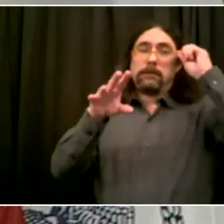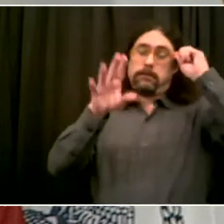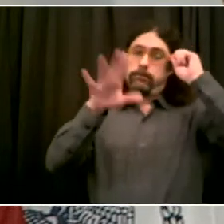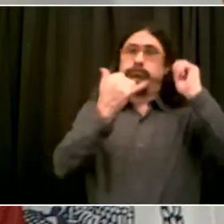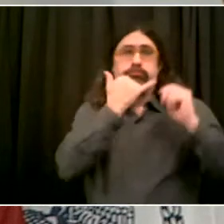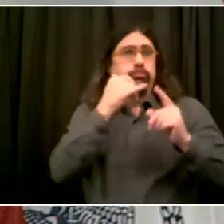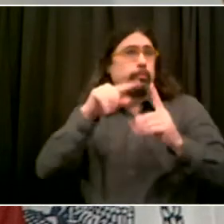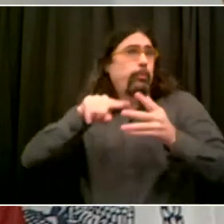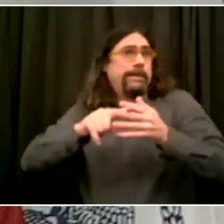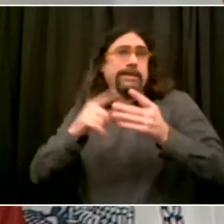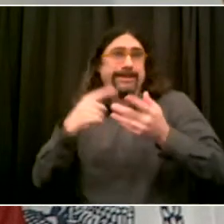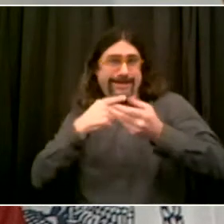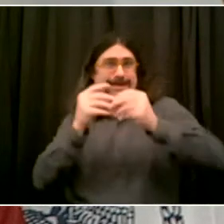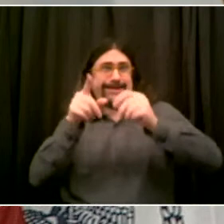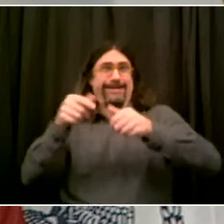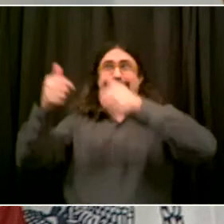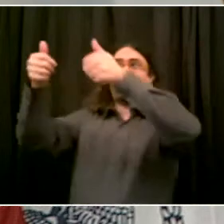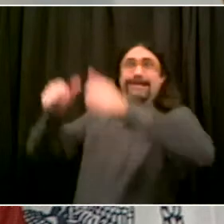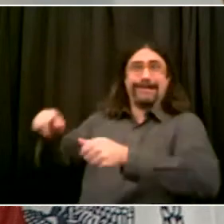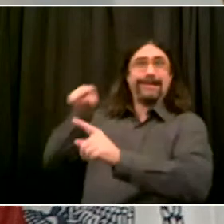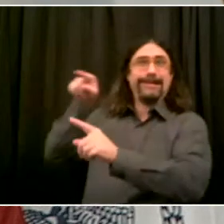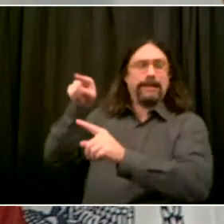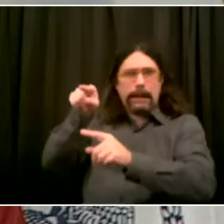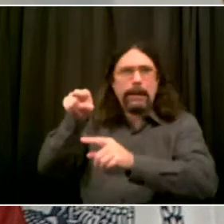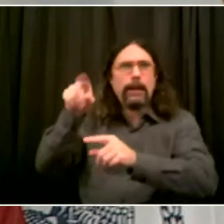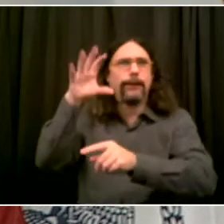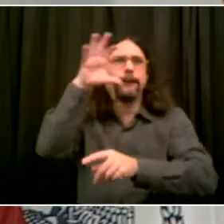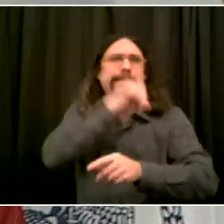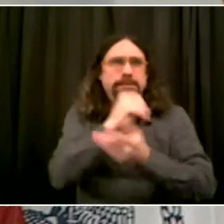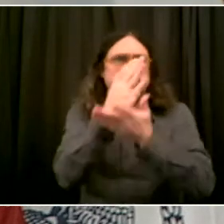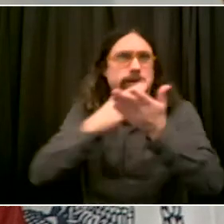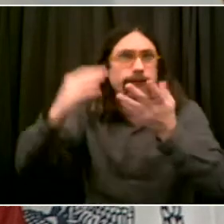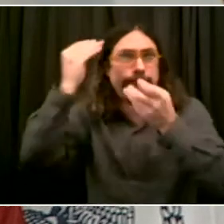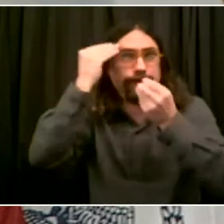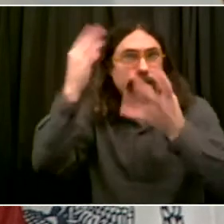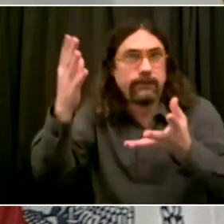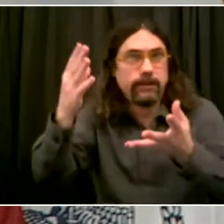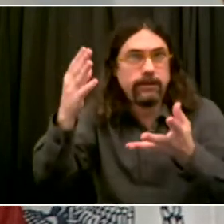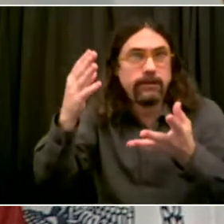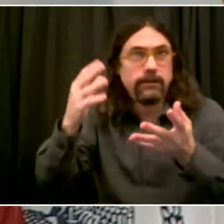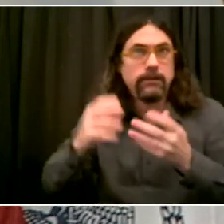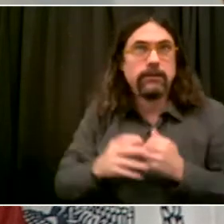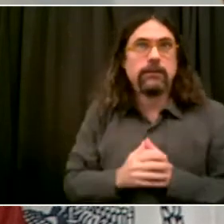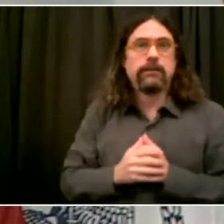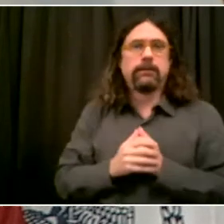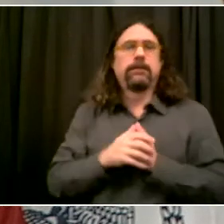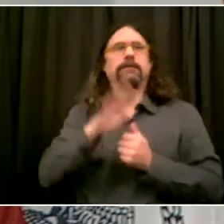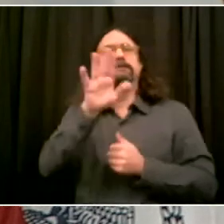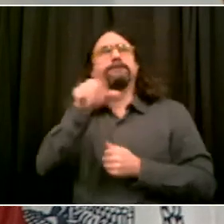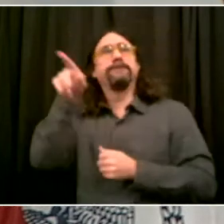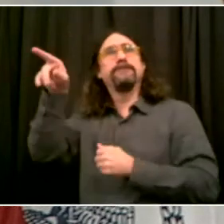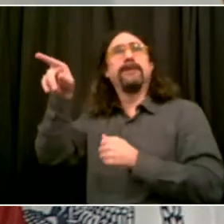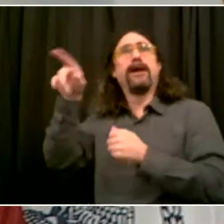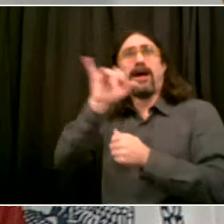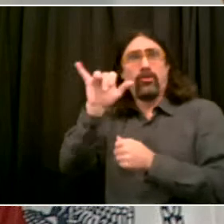CONSISTENT FISHER PICTURE. THE DATA THAT THEY HAD, THE ONLY QUARTER GARY COULD BE VACCINATED WAS